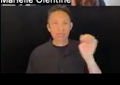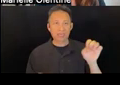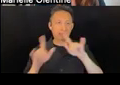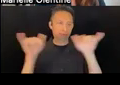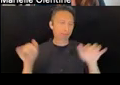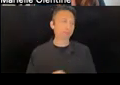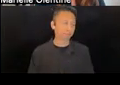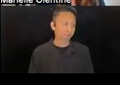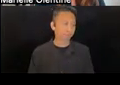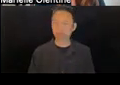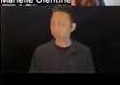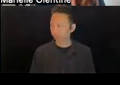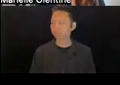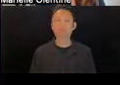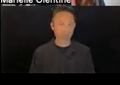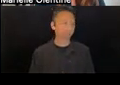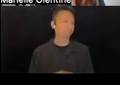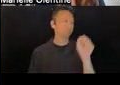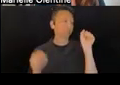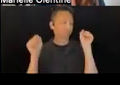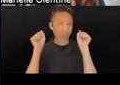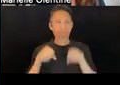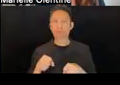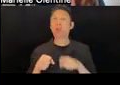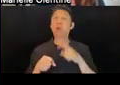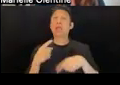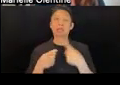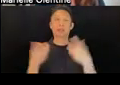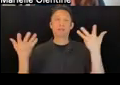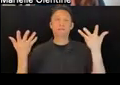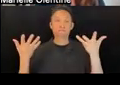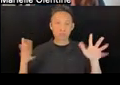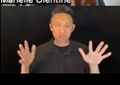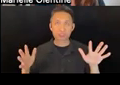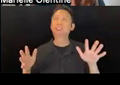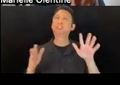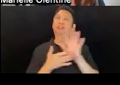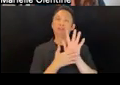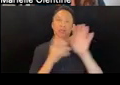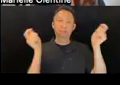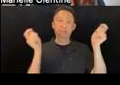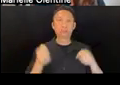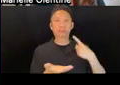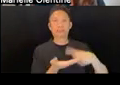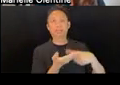You can also leverage invites, which is another thing that we talked about with Marielle and with "Three